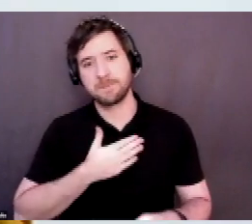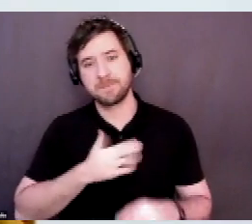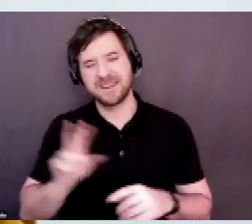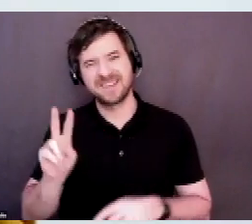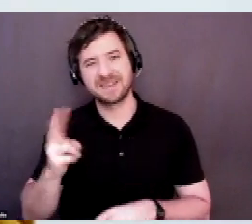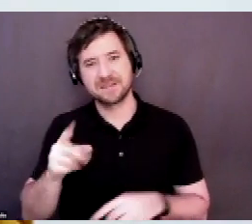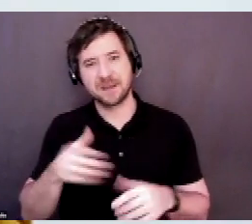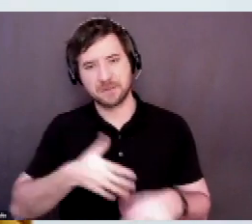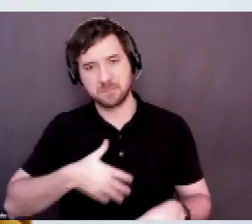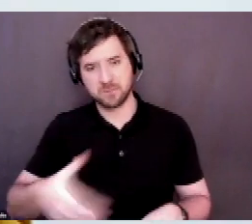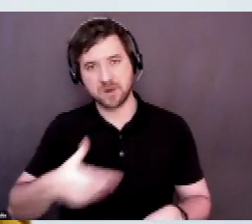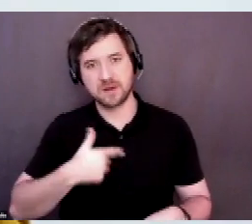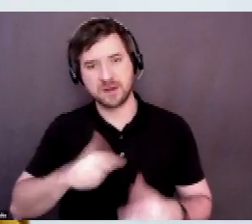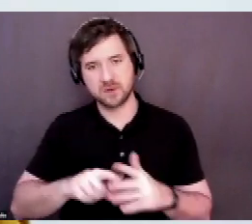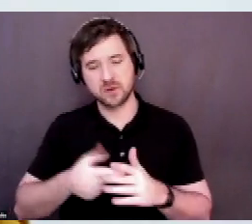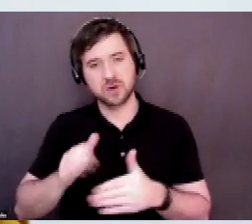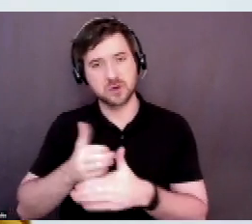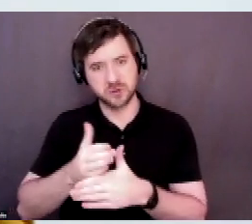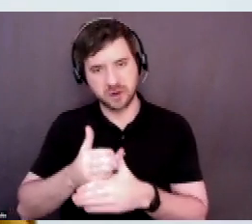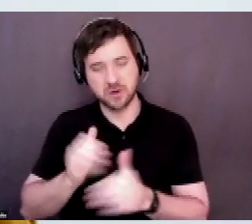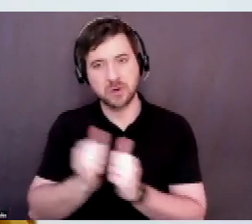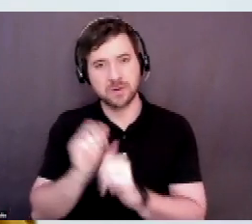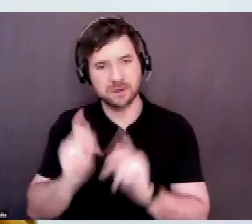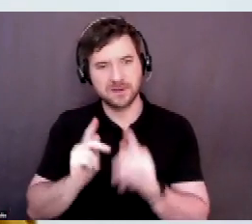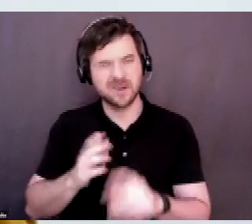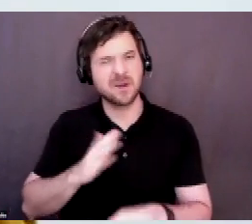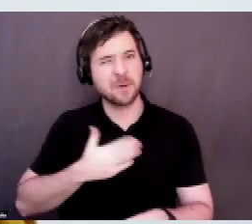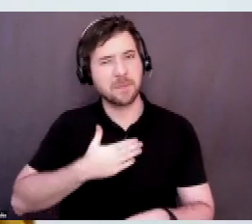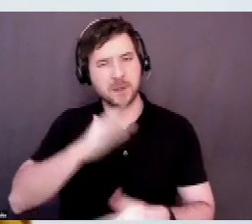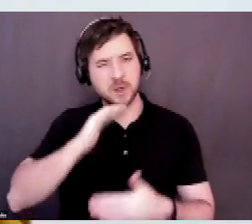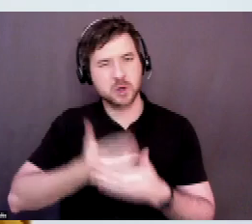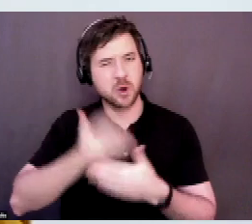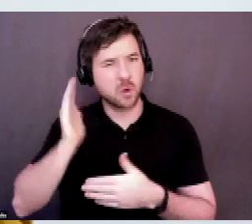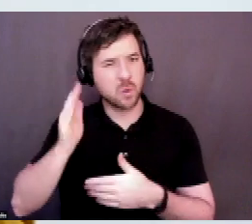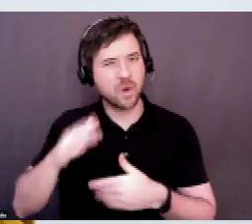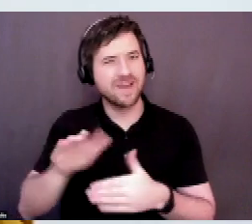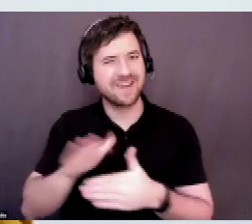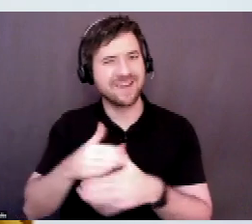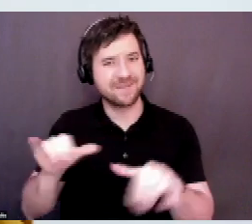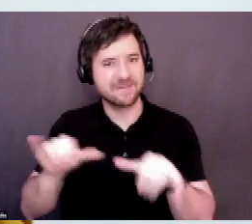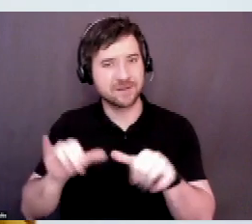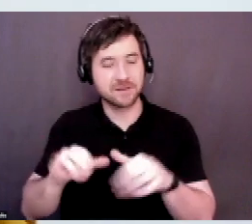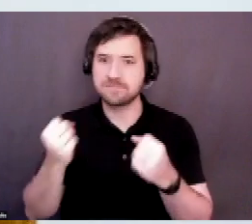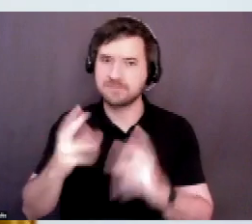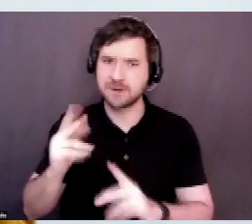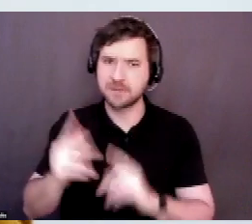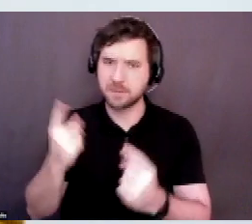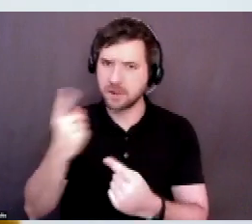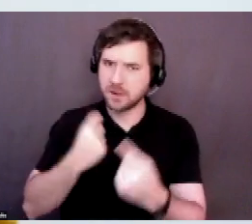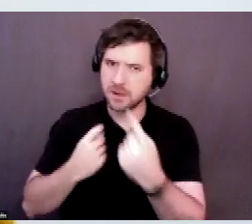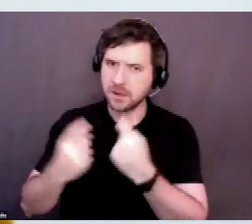was going to be average sized. I got a lot of questions. People were like, oh, you must be thrilled,